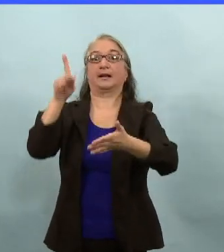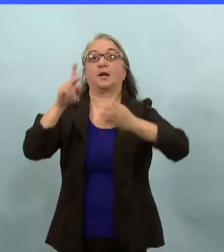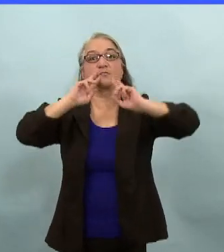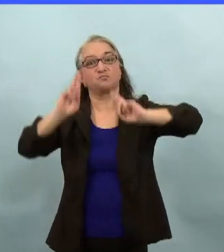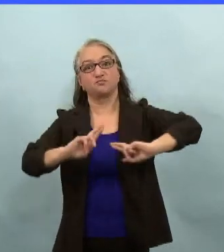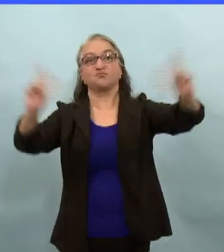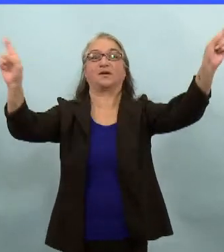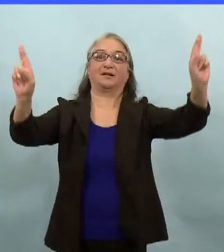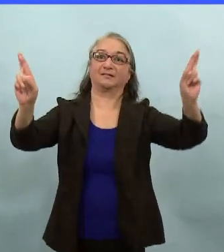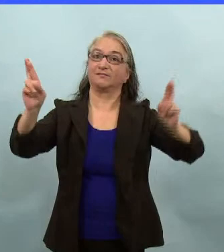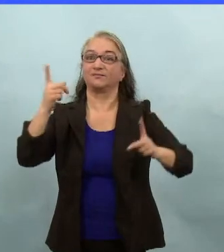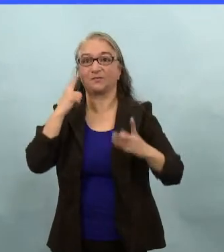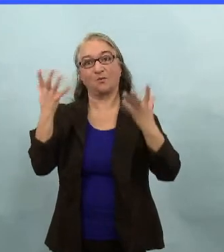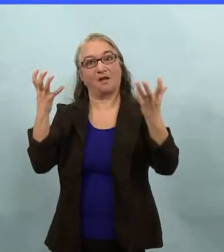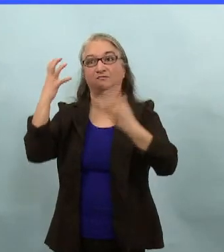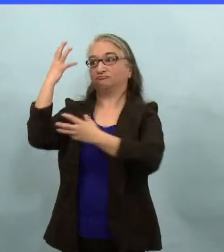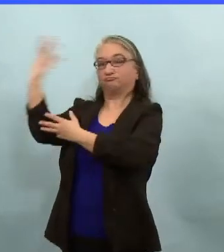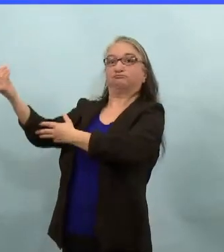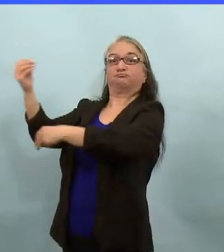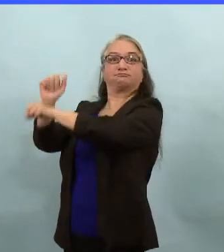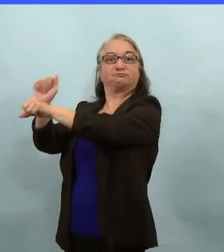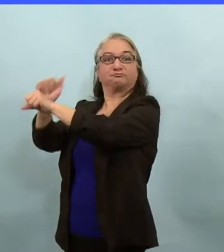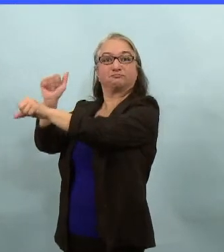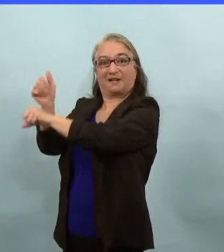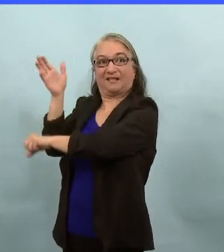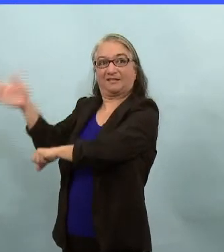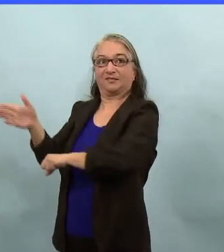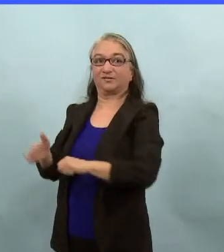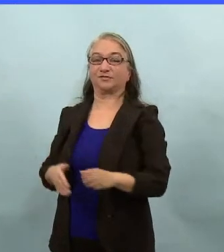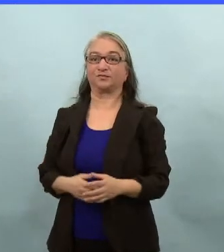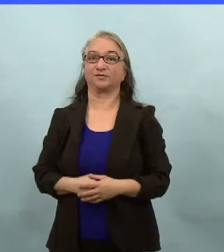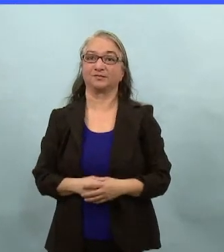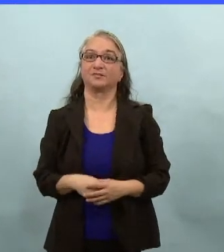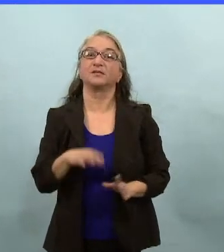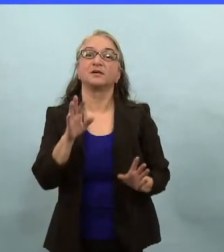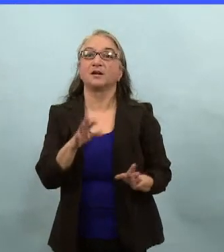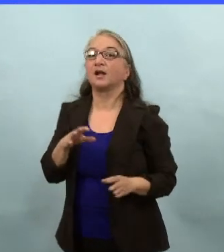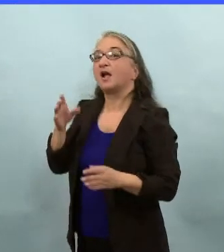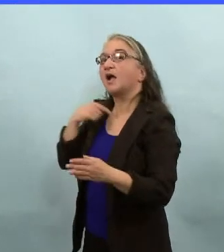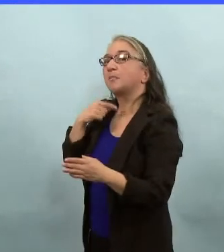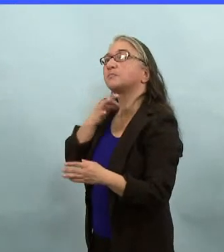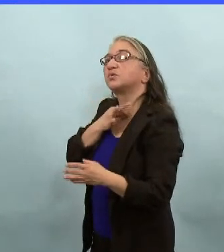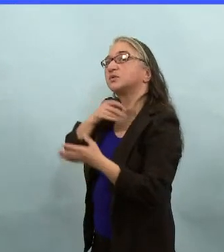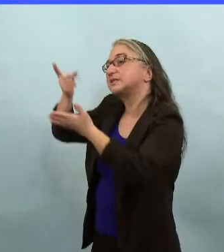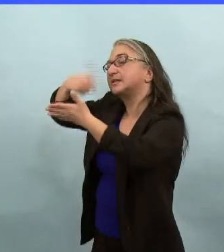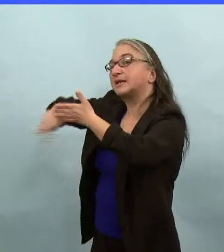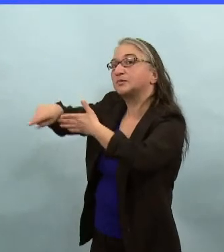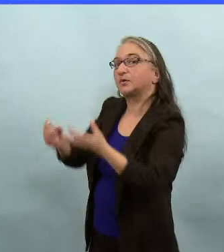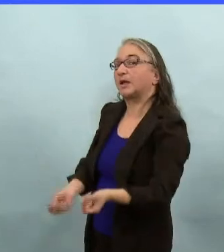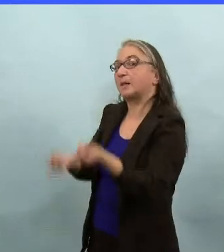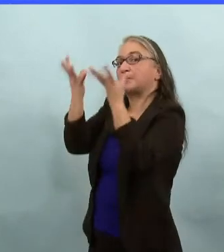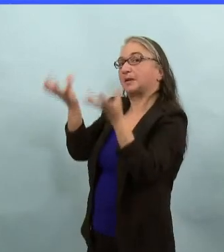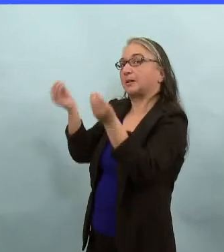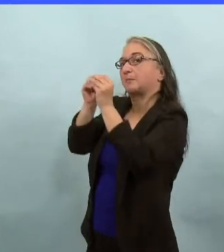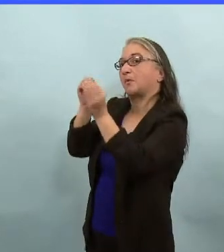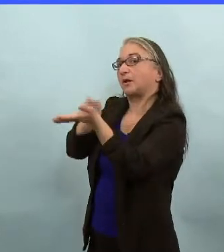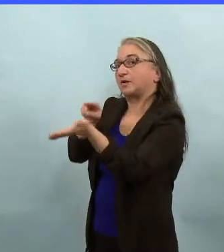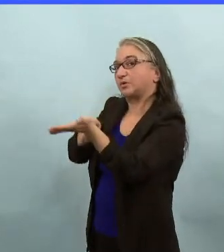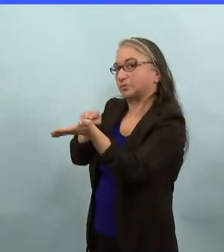working so how many of them will be working a week well yeah sure that question so um the briefing